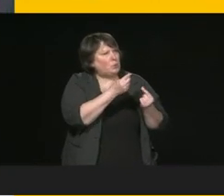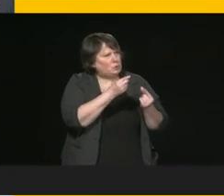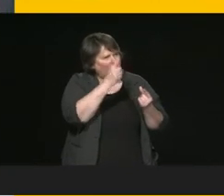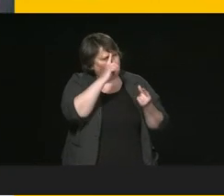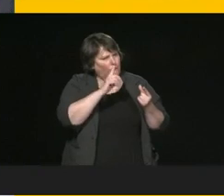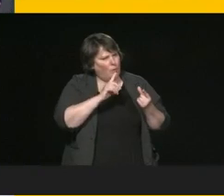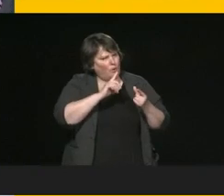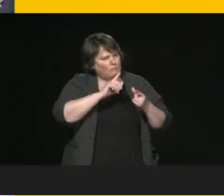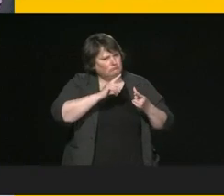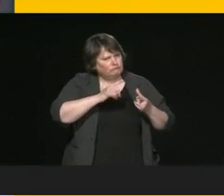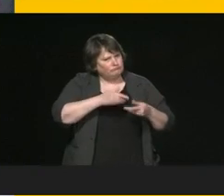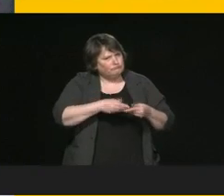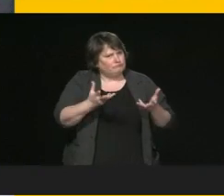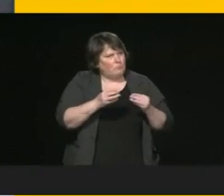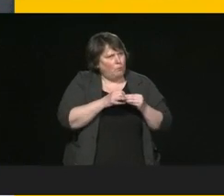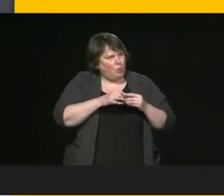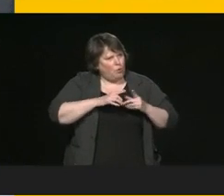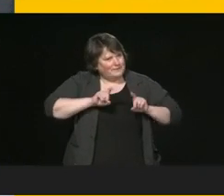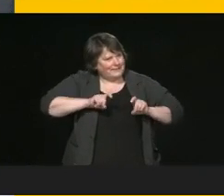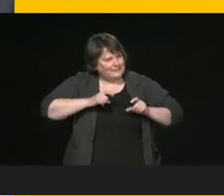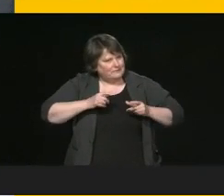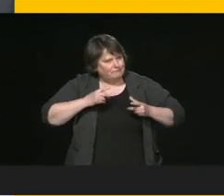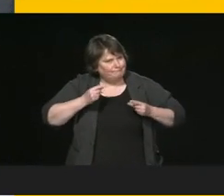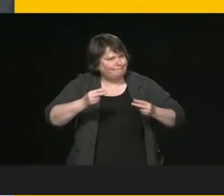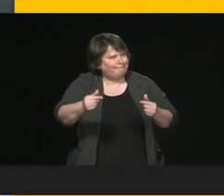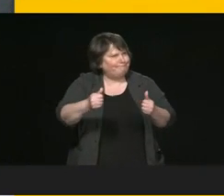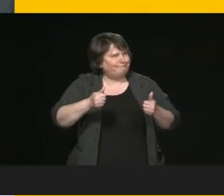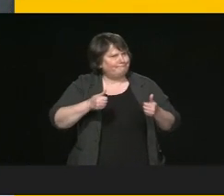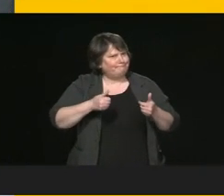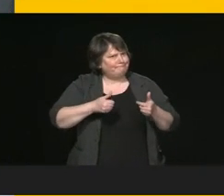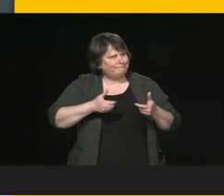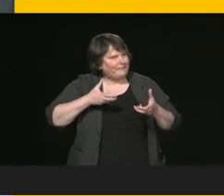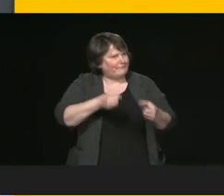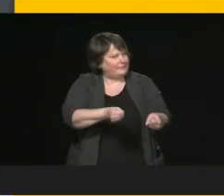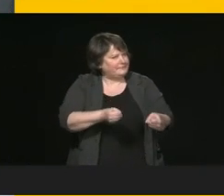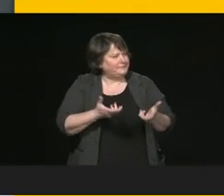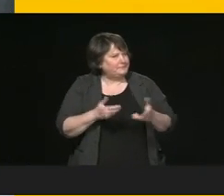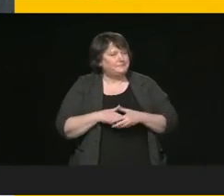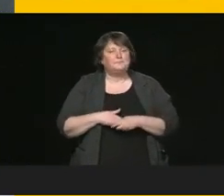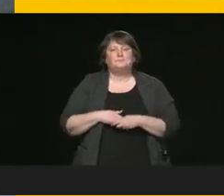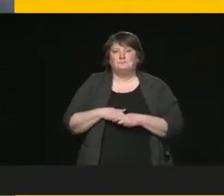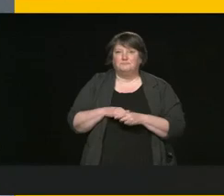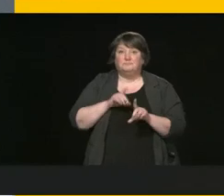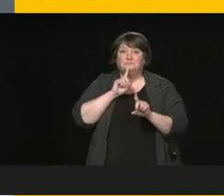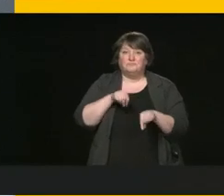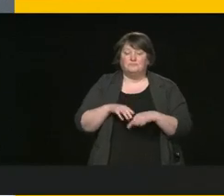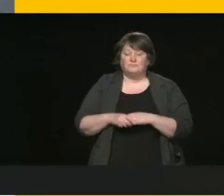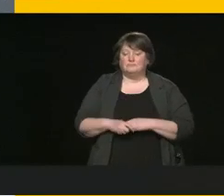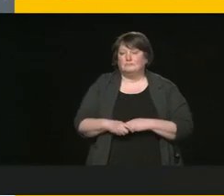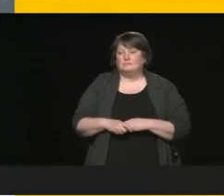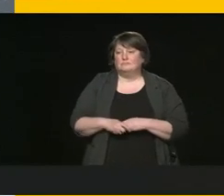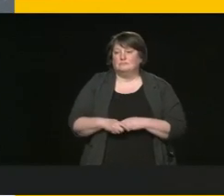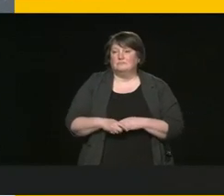US TO THAT POINT?